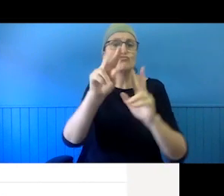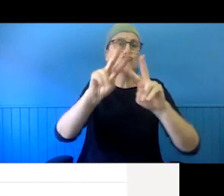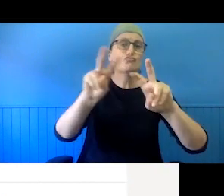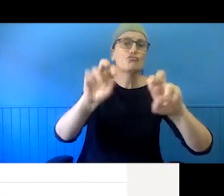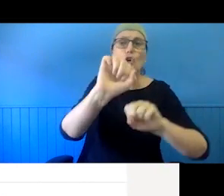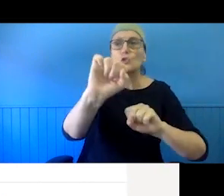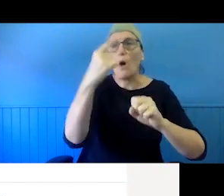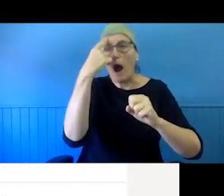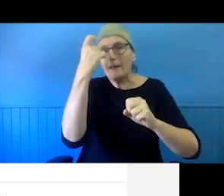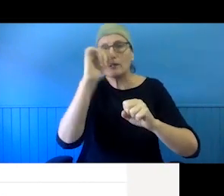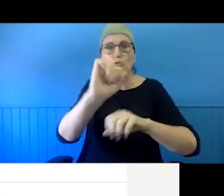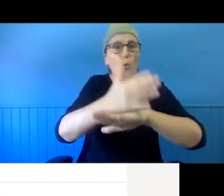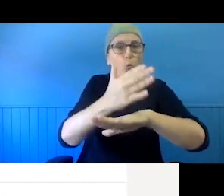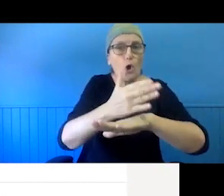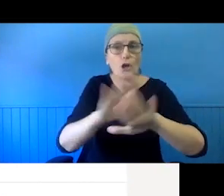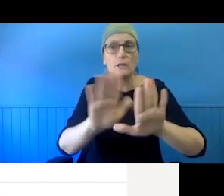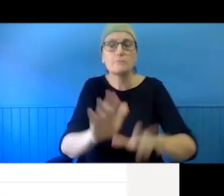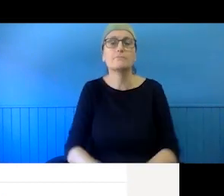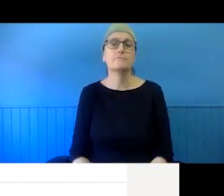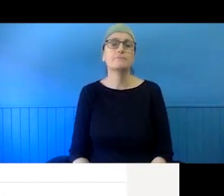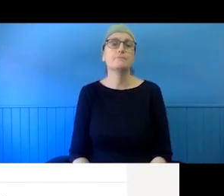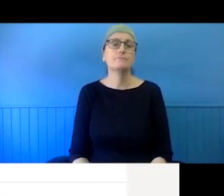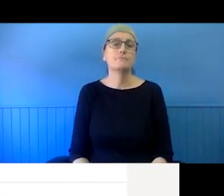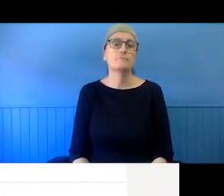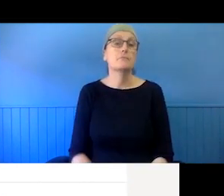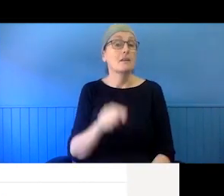generally. So The Guardian's a great example. The Guardian, as you're